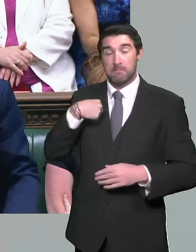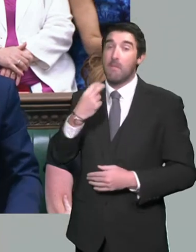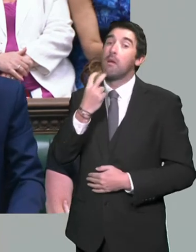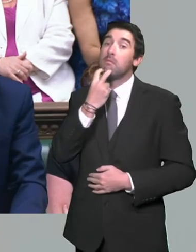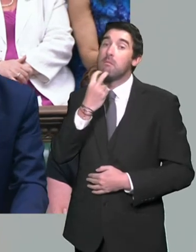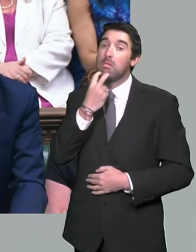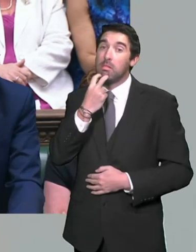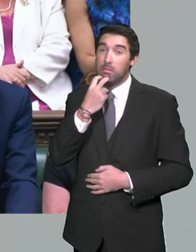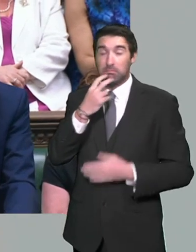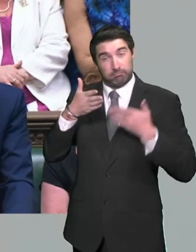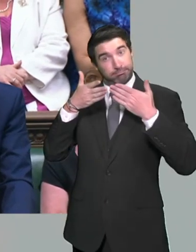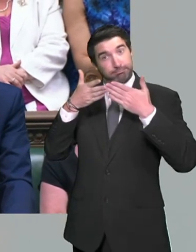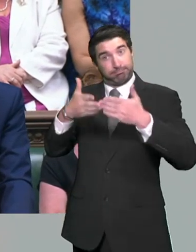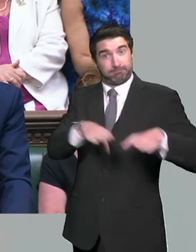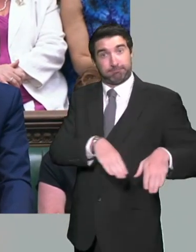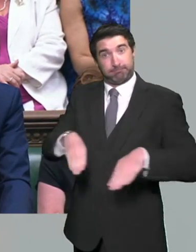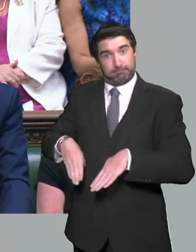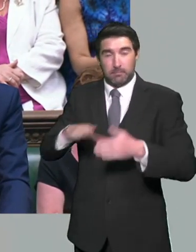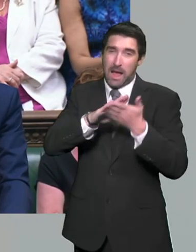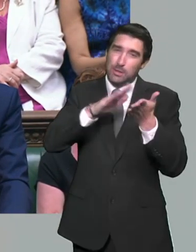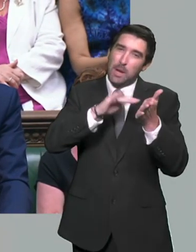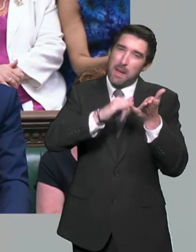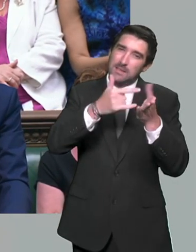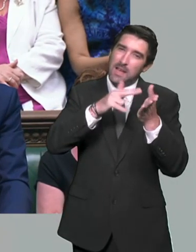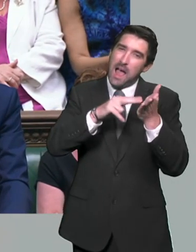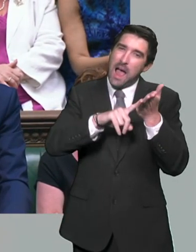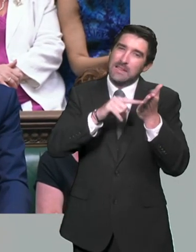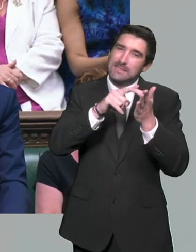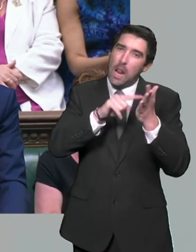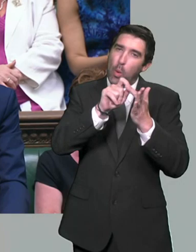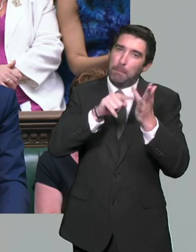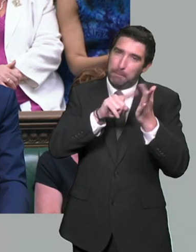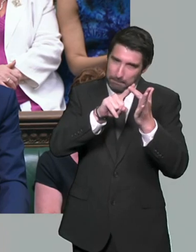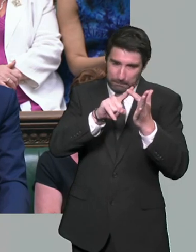Thankfully, he made it back, but too many serving in that war did not.